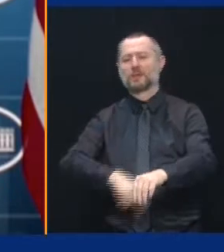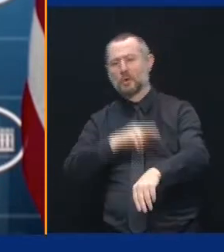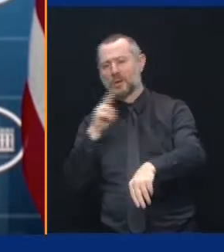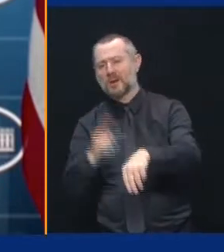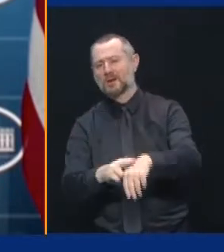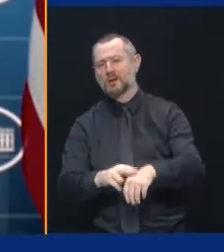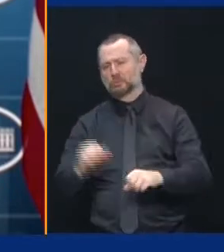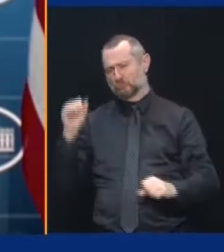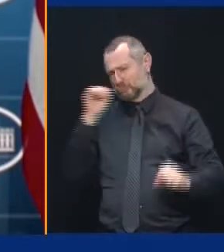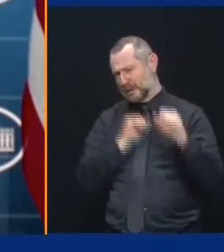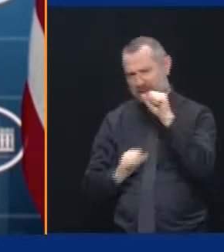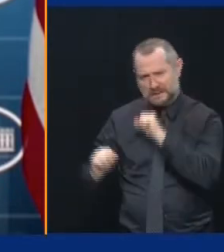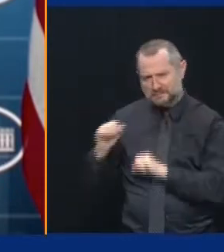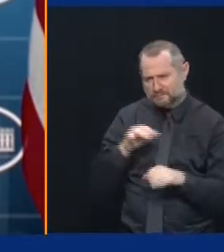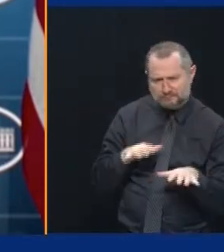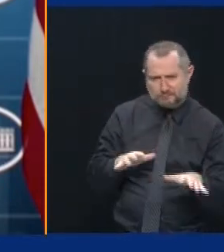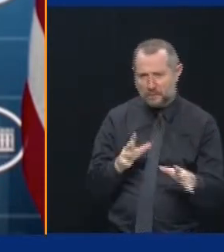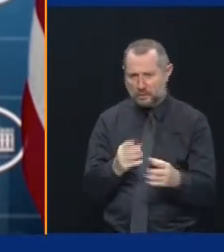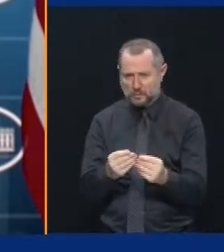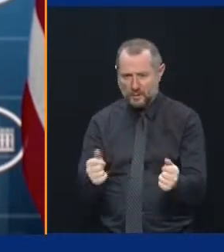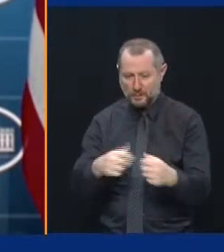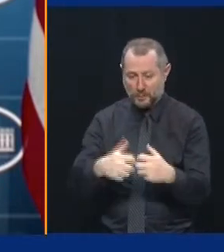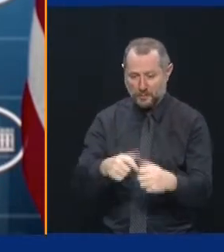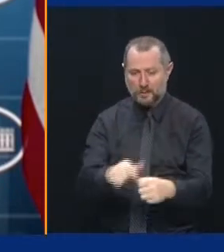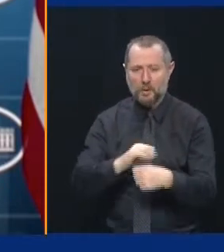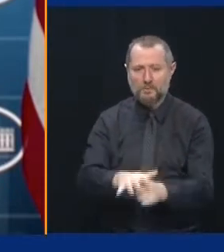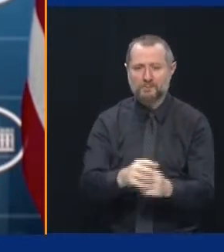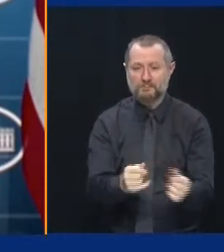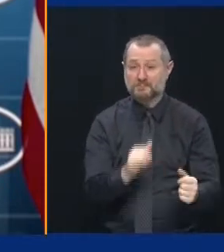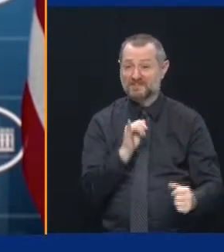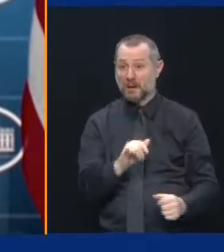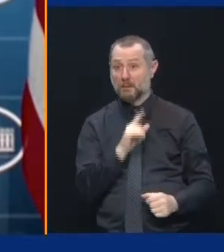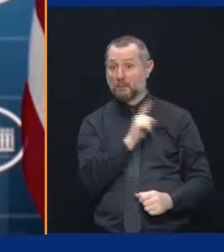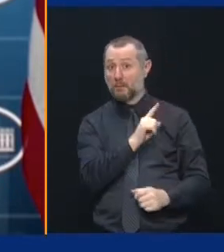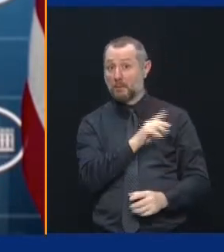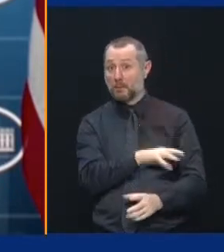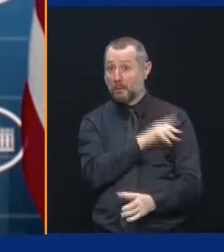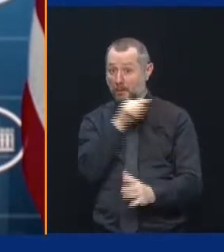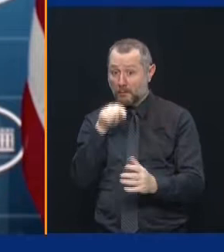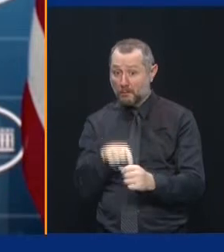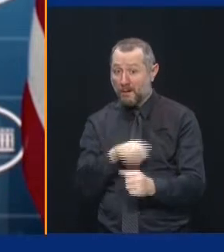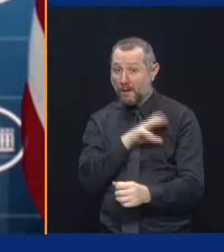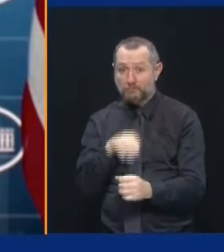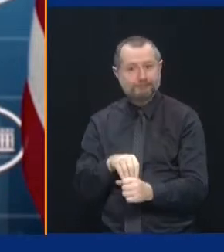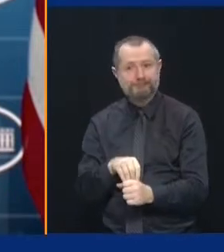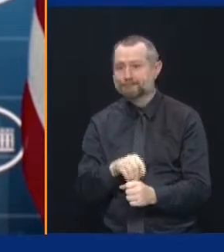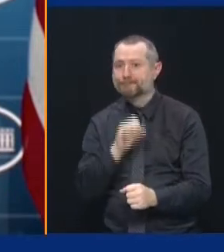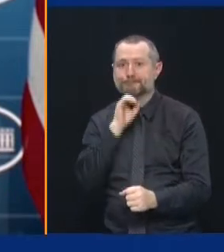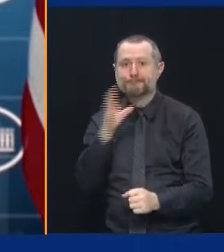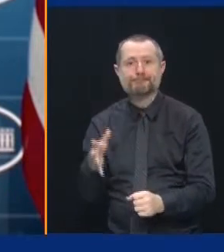PRESIDENT ANNOUNCED A COMPREHENSIVE NATIONAL STRATEGY TO FIGHT THE PANDEMIC. THIS DID NOT EXIST BEFORE.